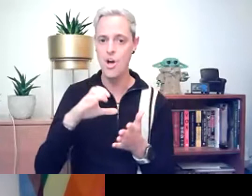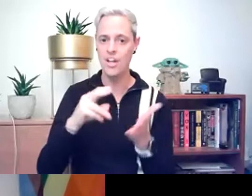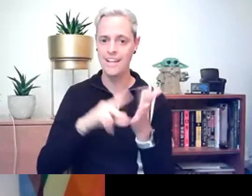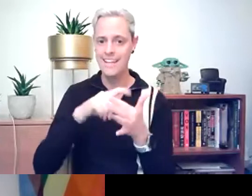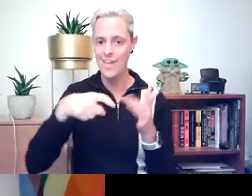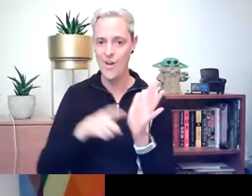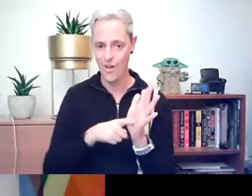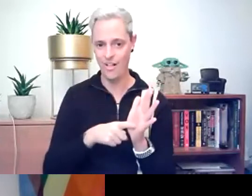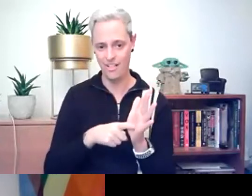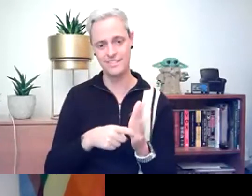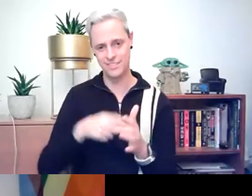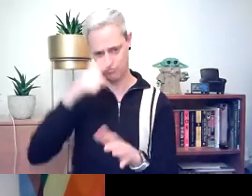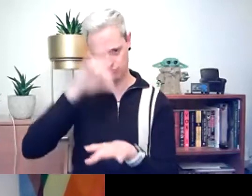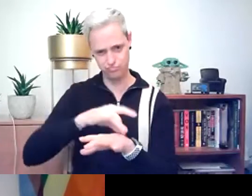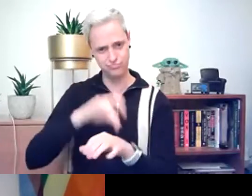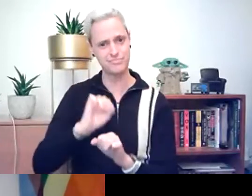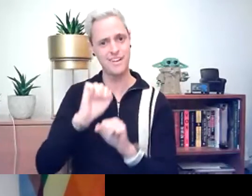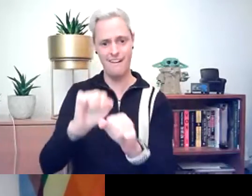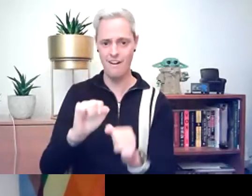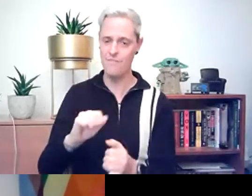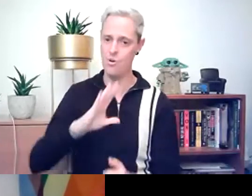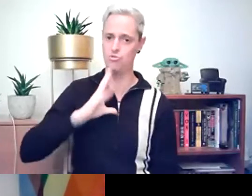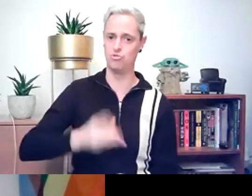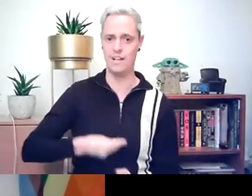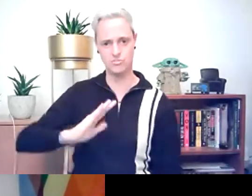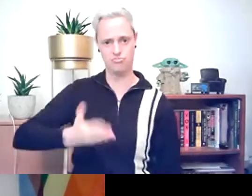then. 18:10:21 Then I met the girl who at the time